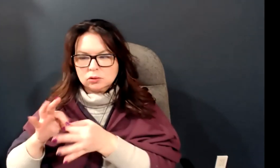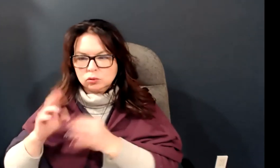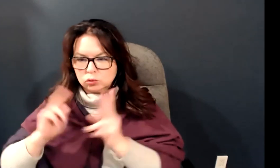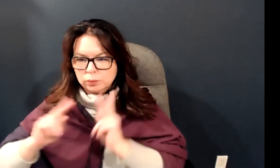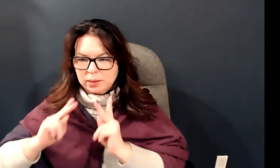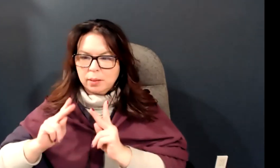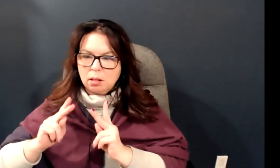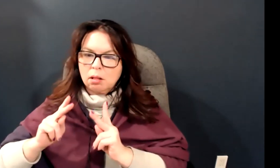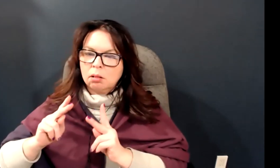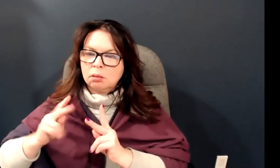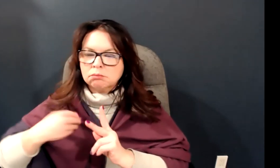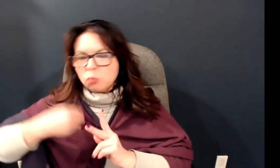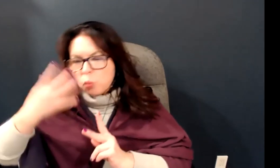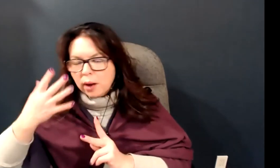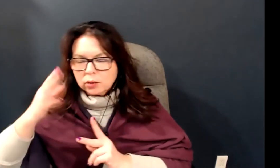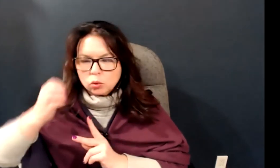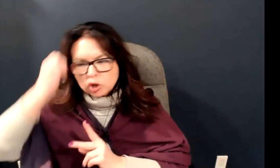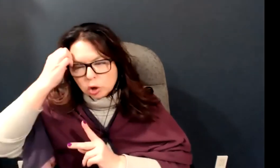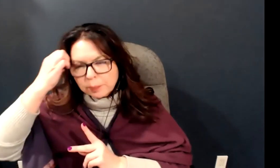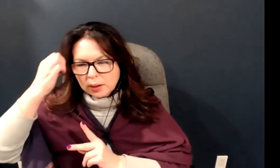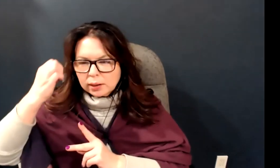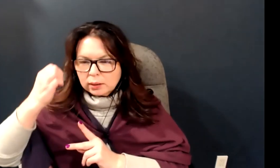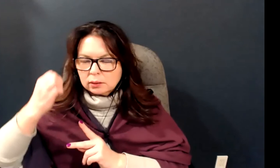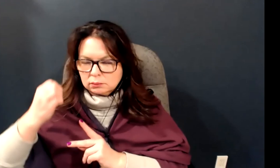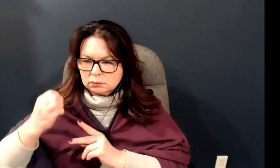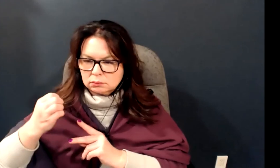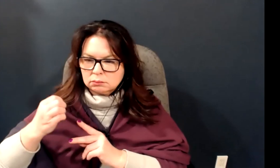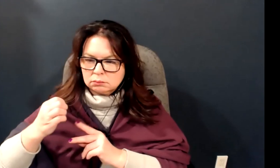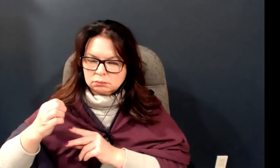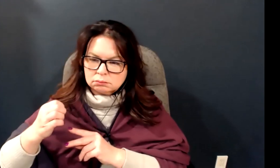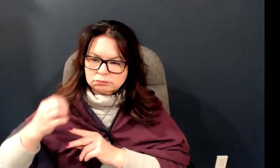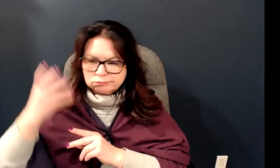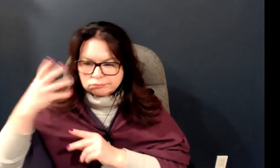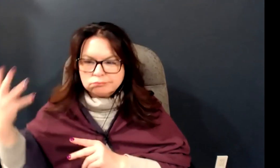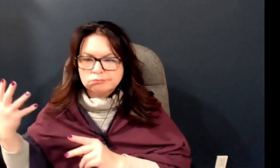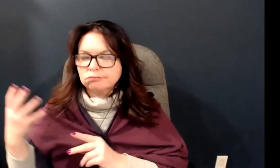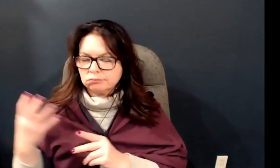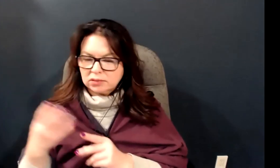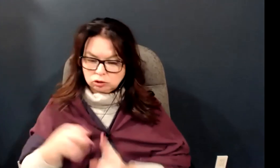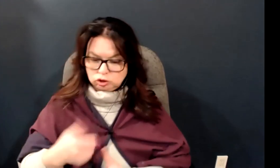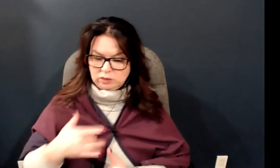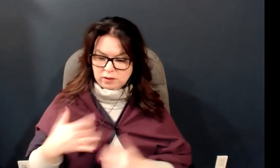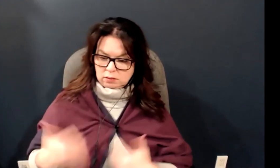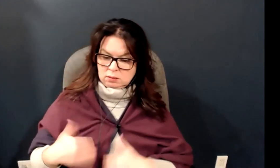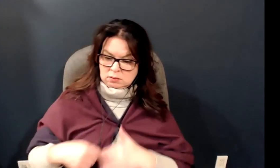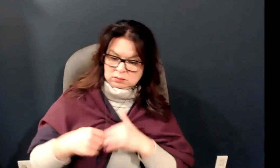And ask you what's changed and it really seems like it just has gotten stronger and